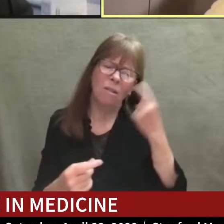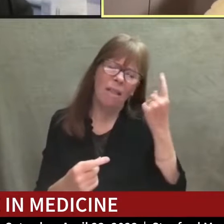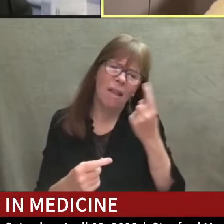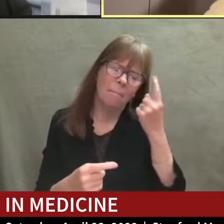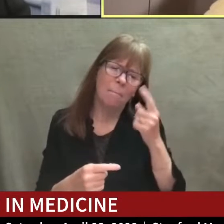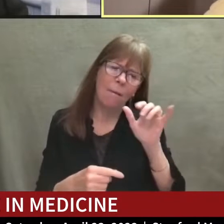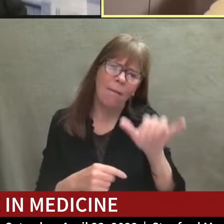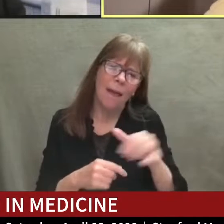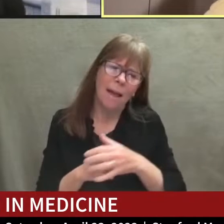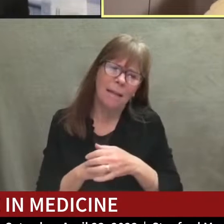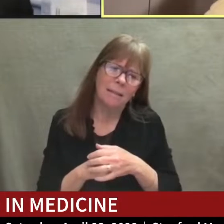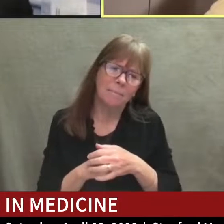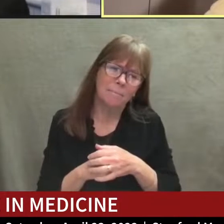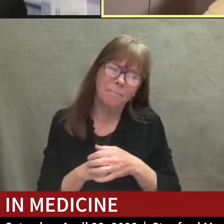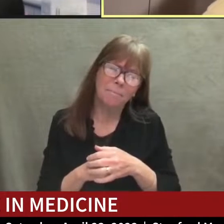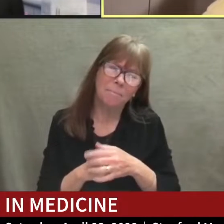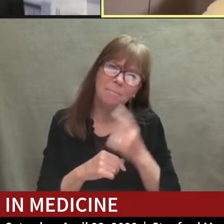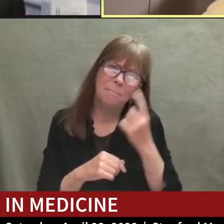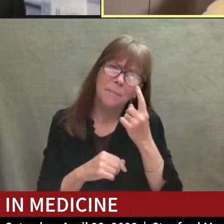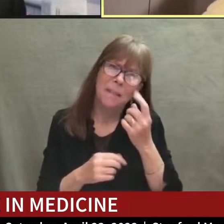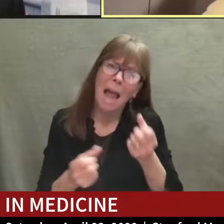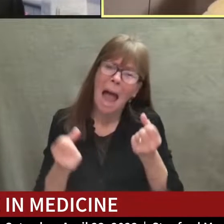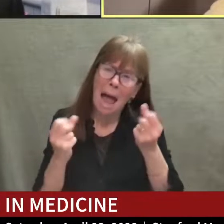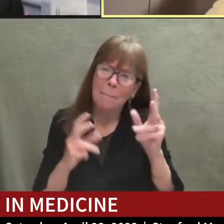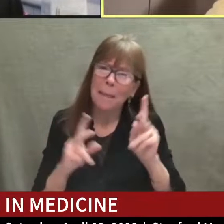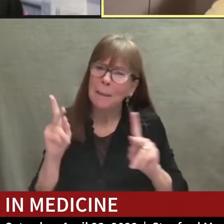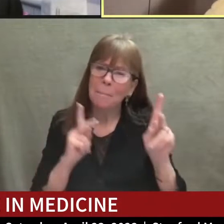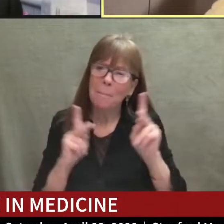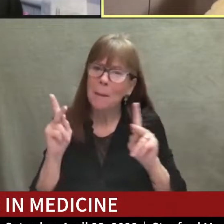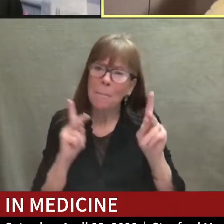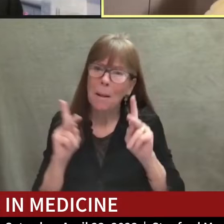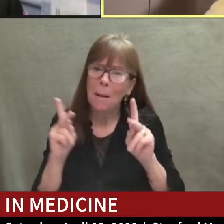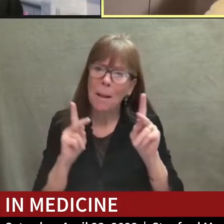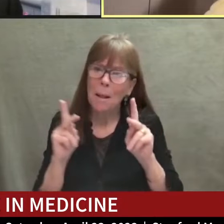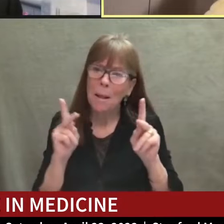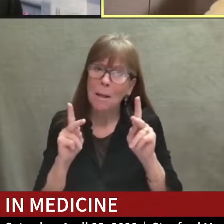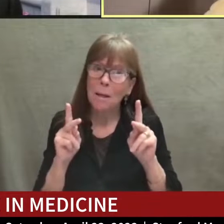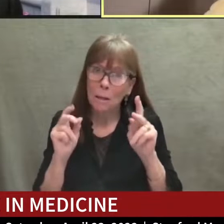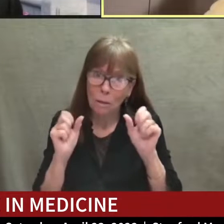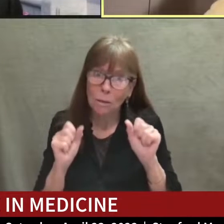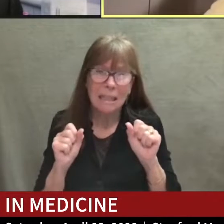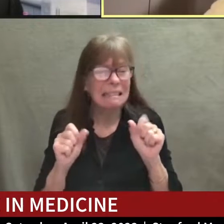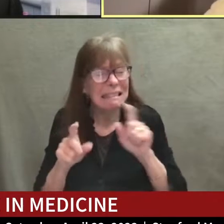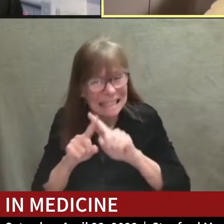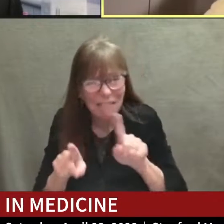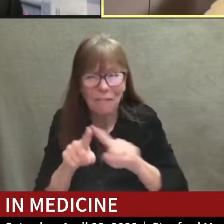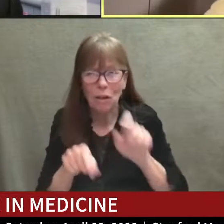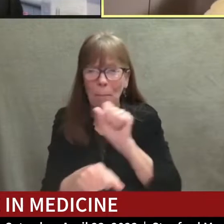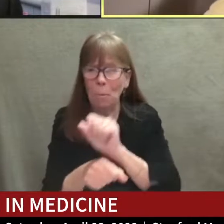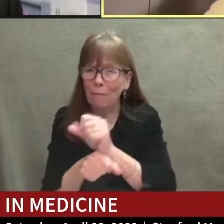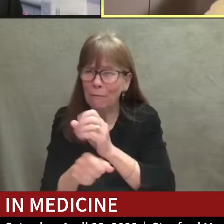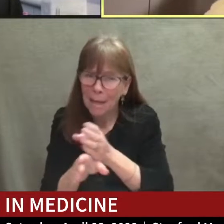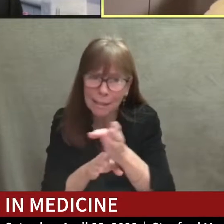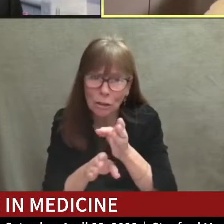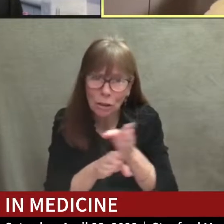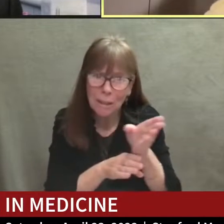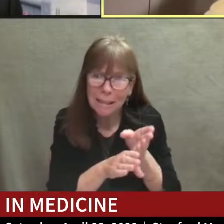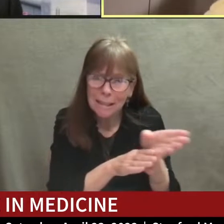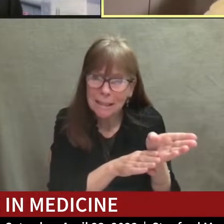so many people who would be great in the health professions, but are completely left out because